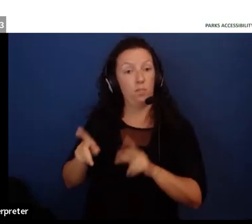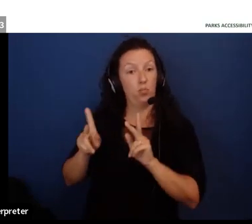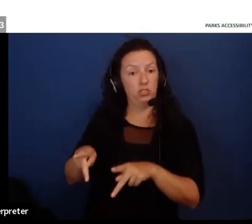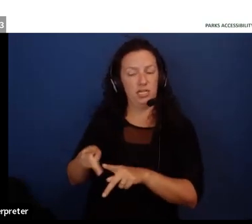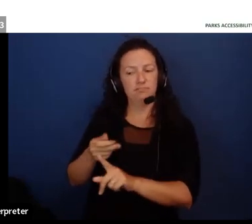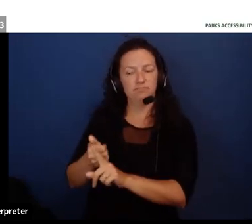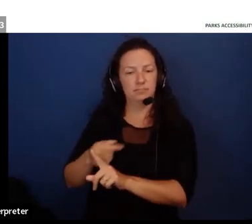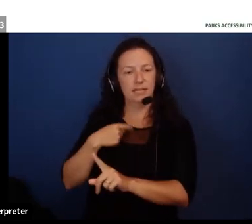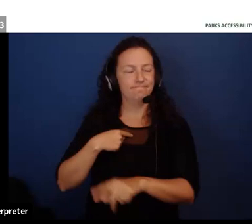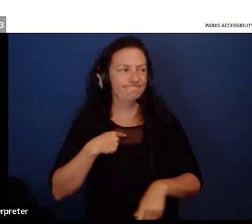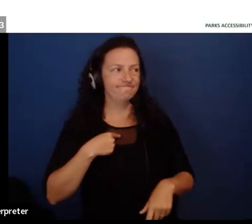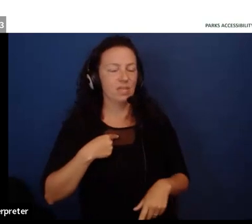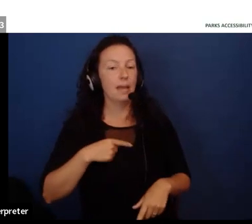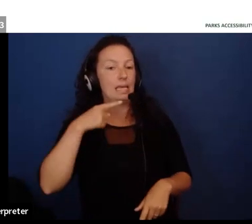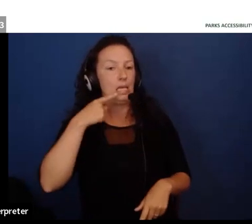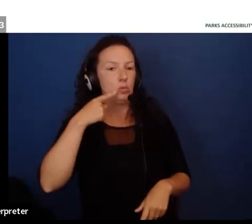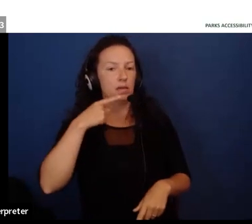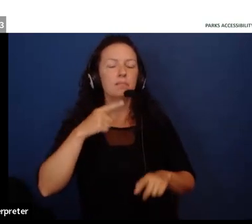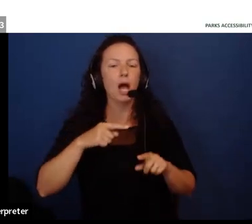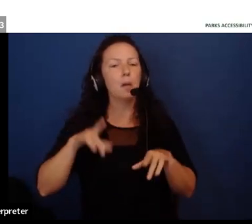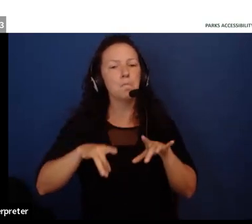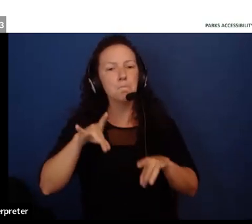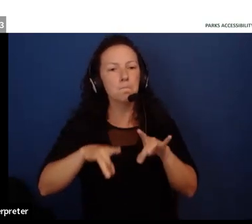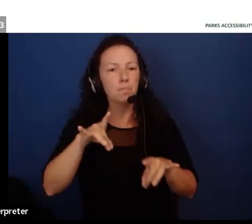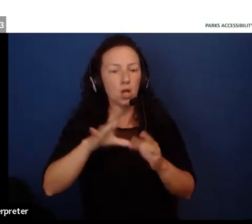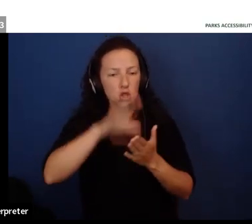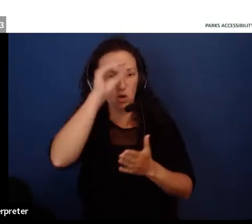but they have been learning ASL through queer ASL.